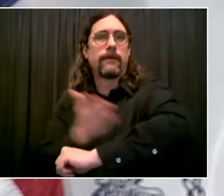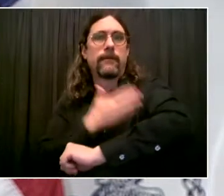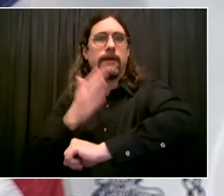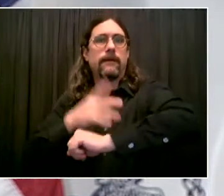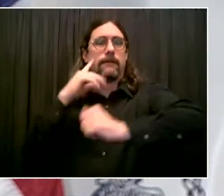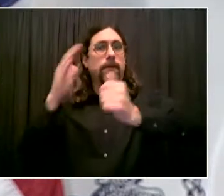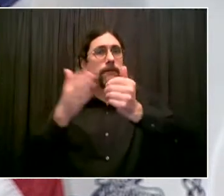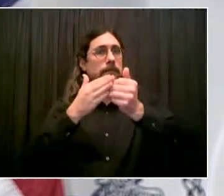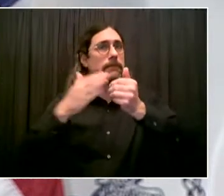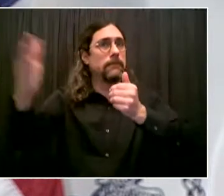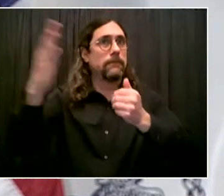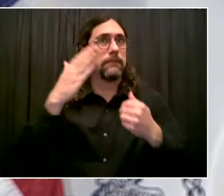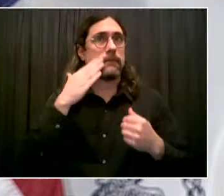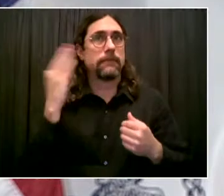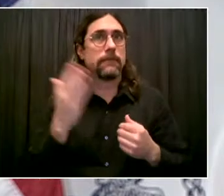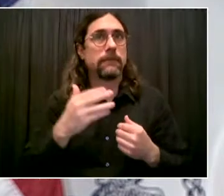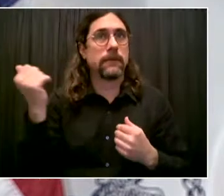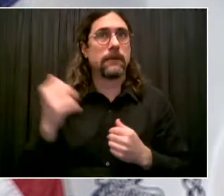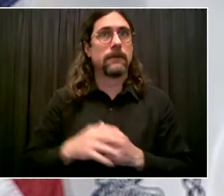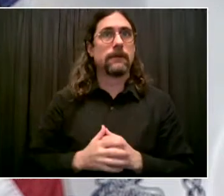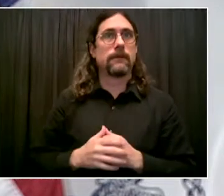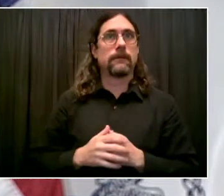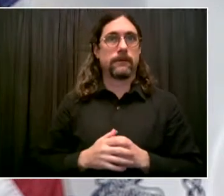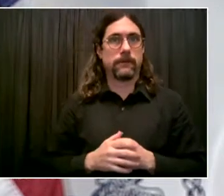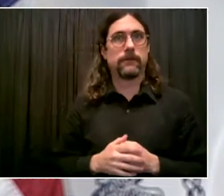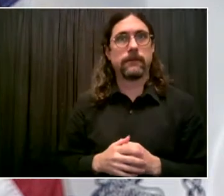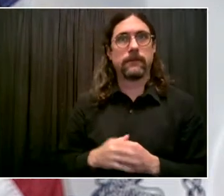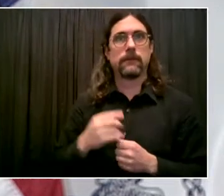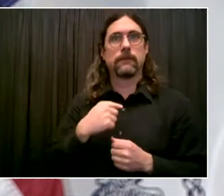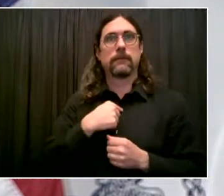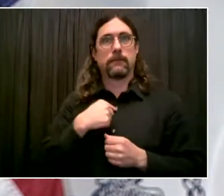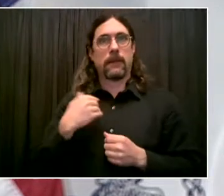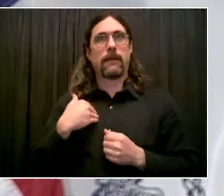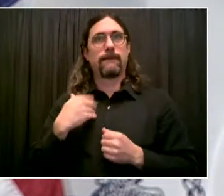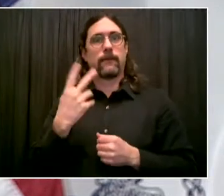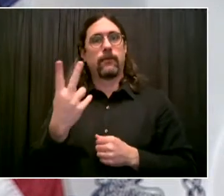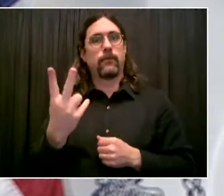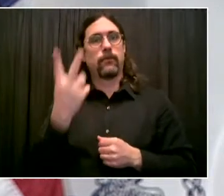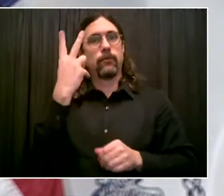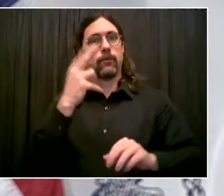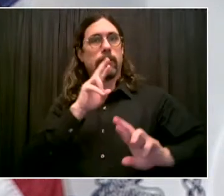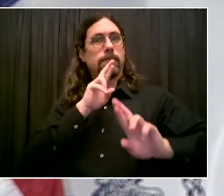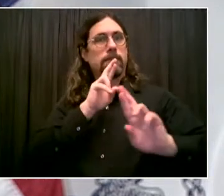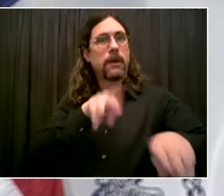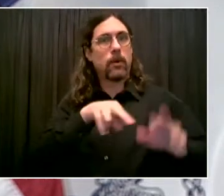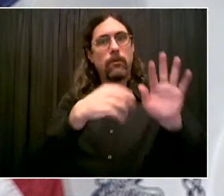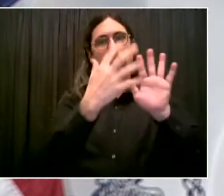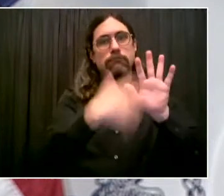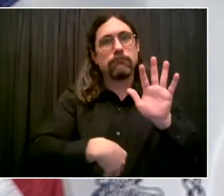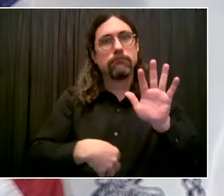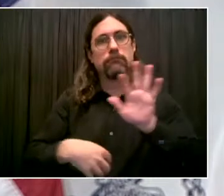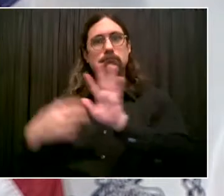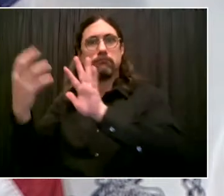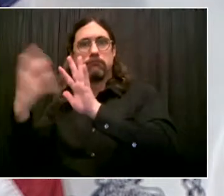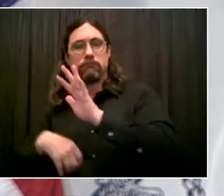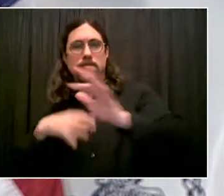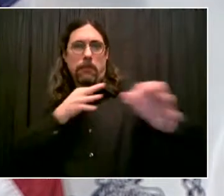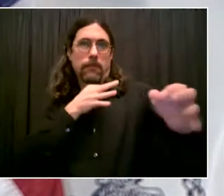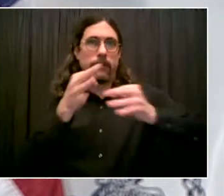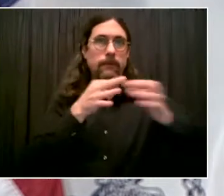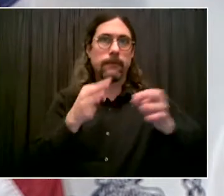US INTO THE